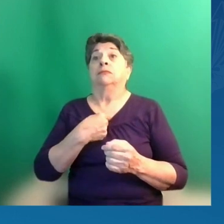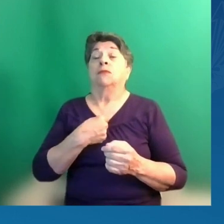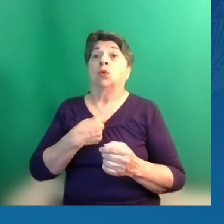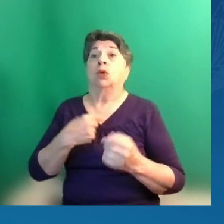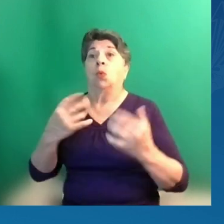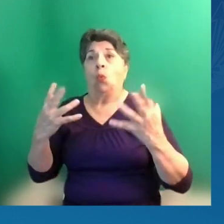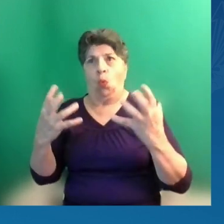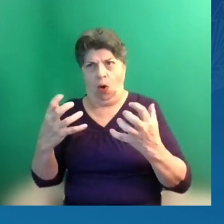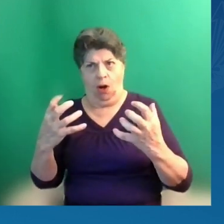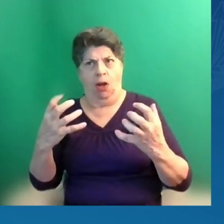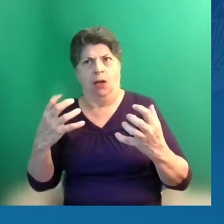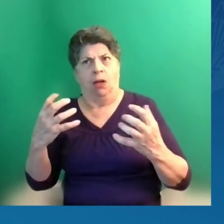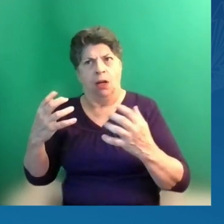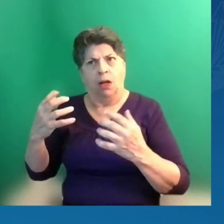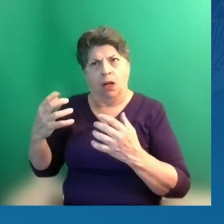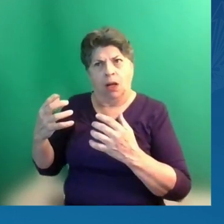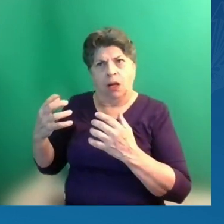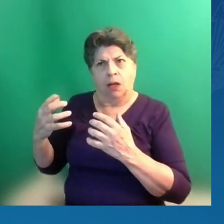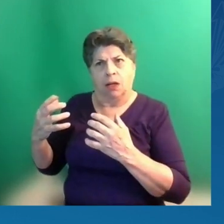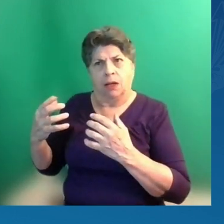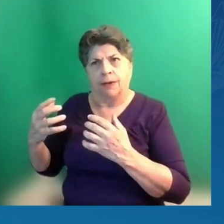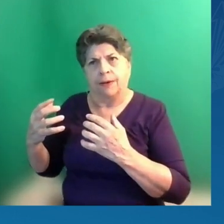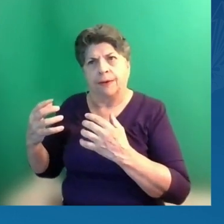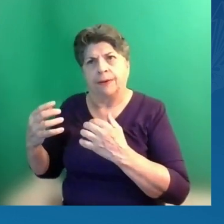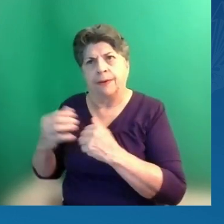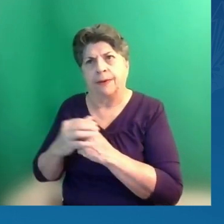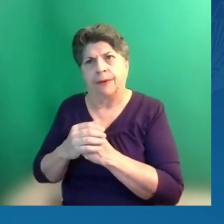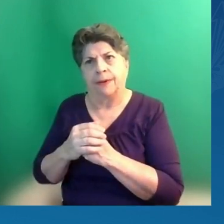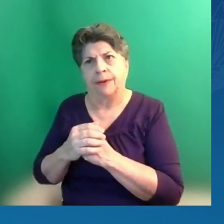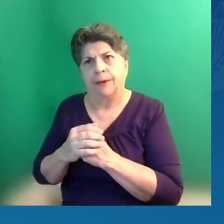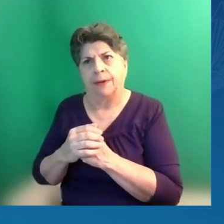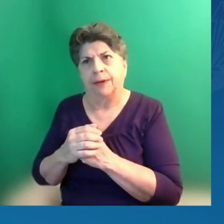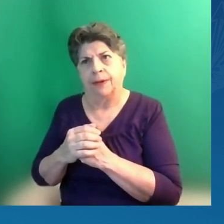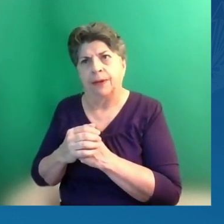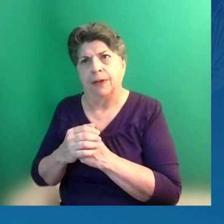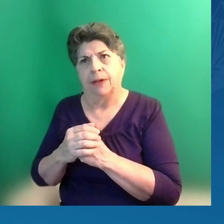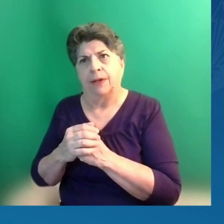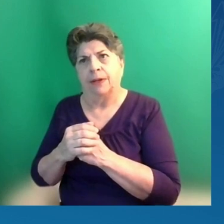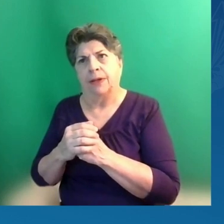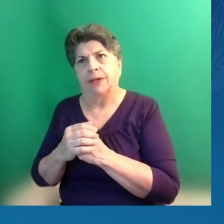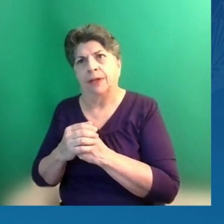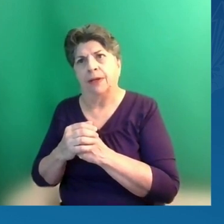and through satellite technology -- collecting that data and sharing it,